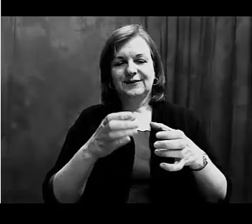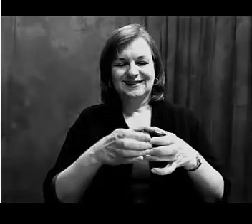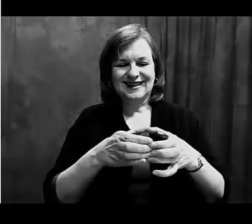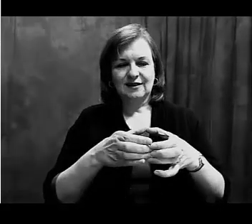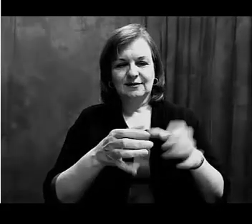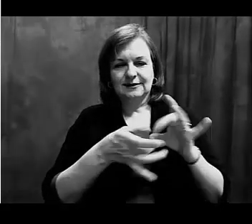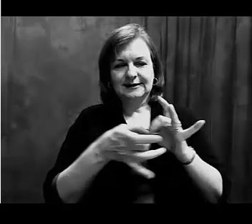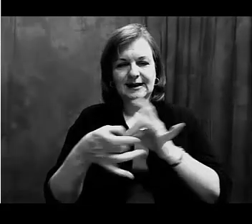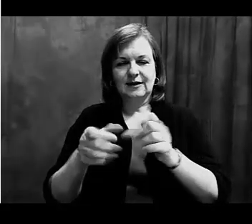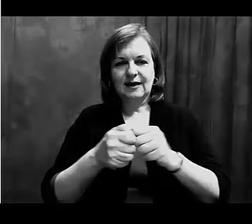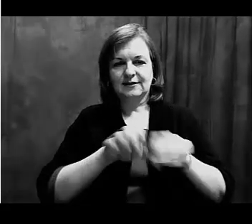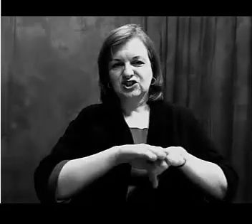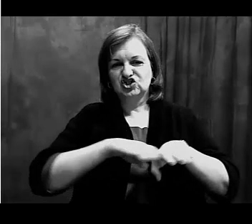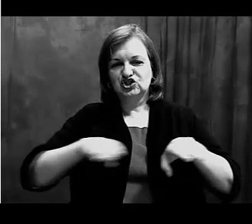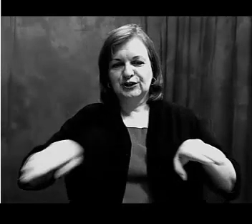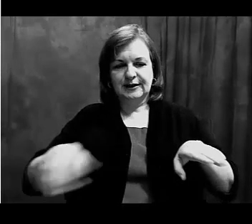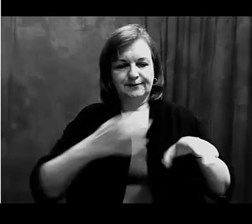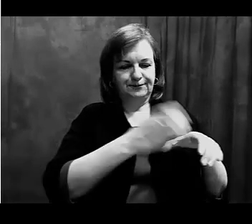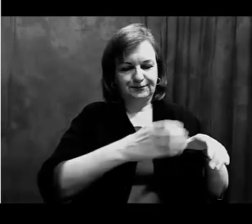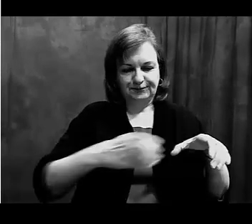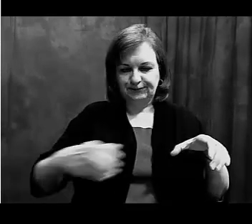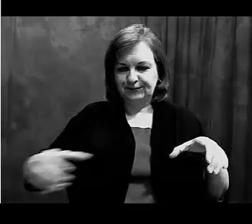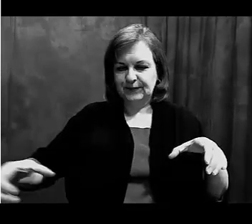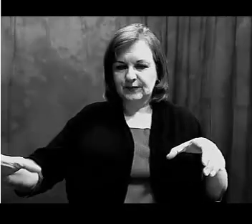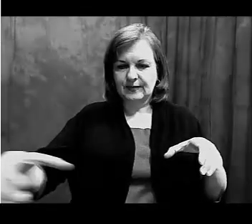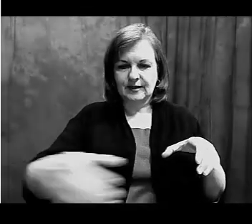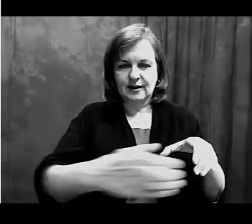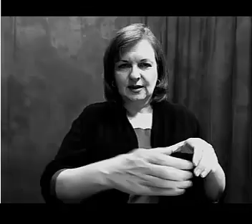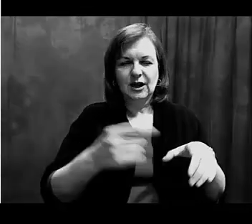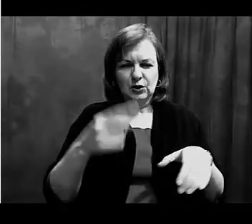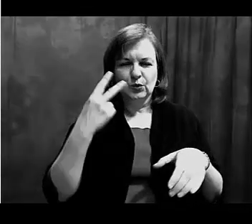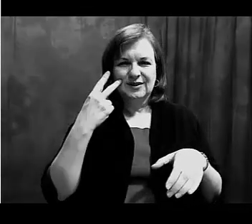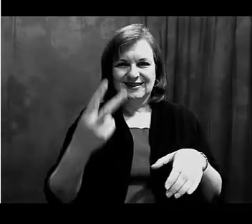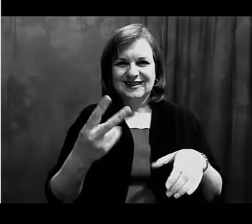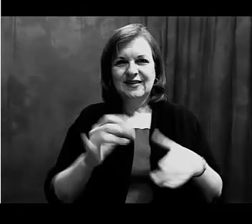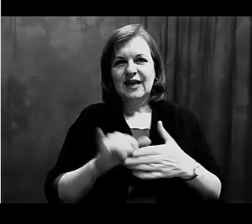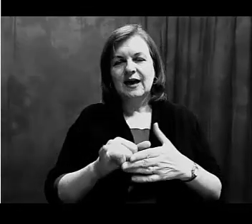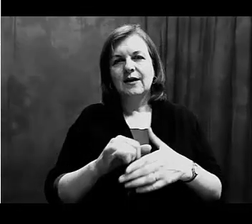connect cells into sheets